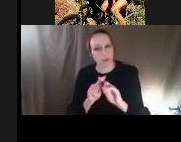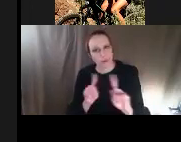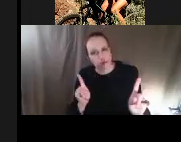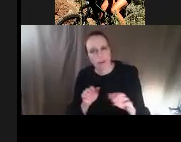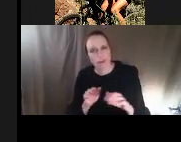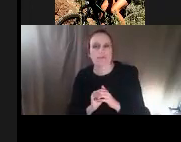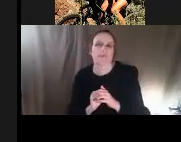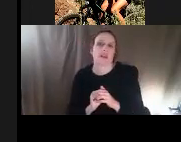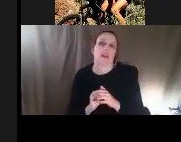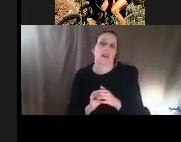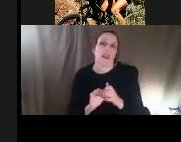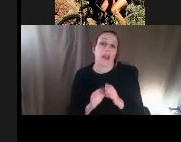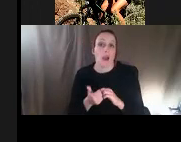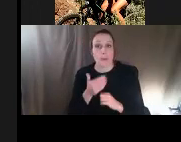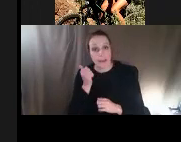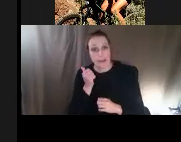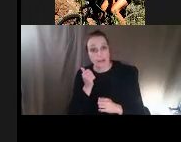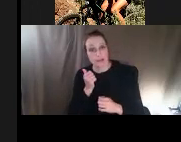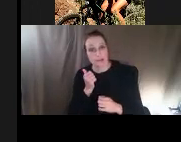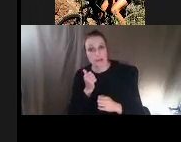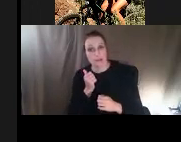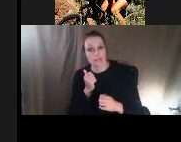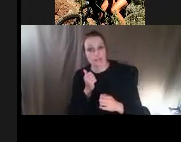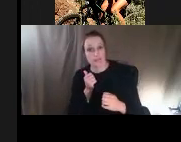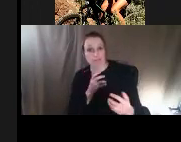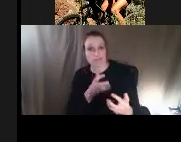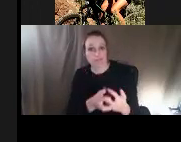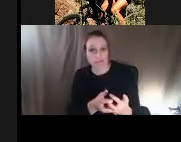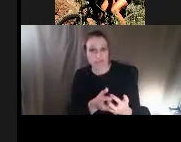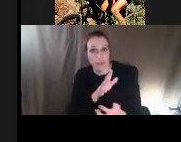with individuals and some of their worldviews may be.